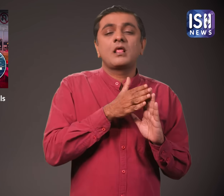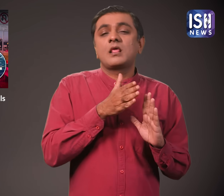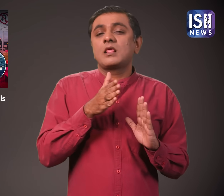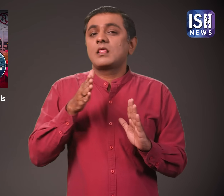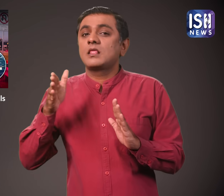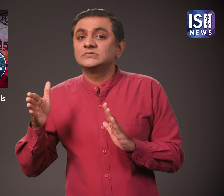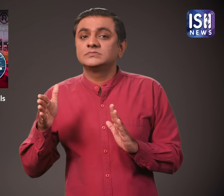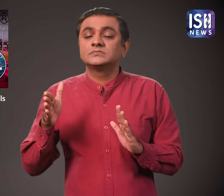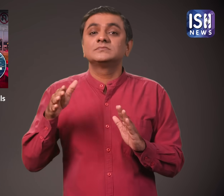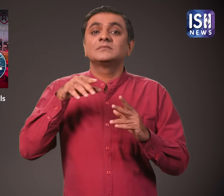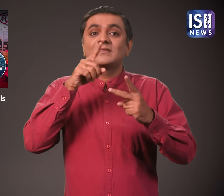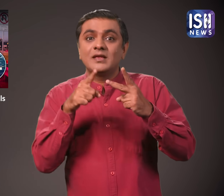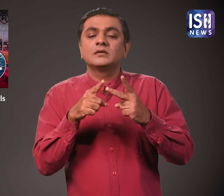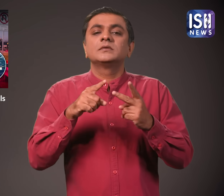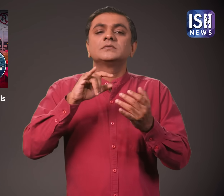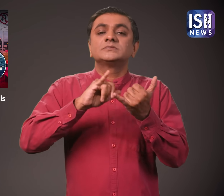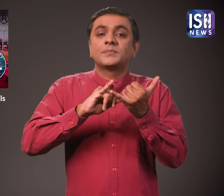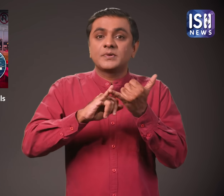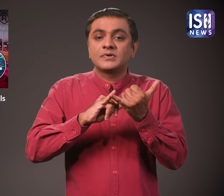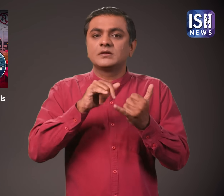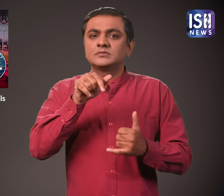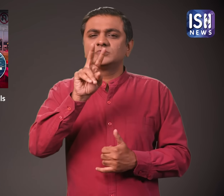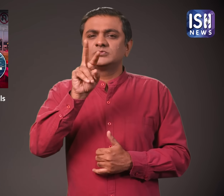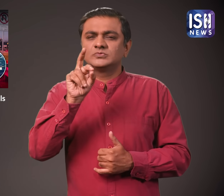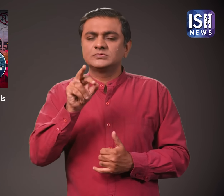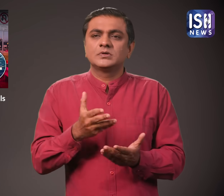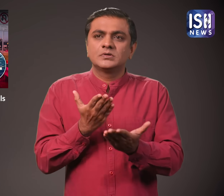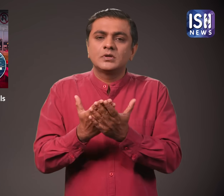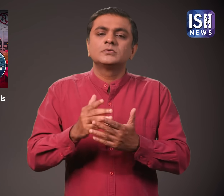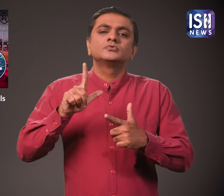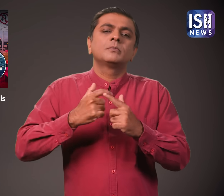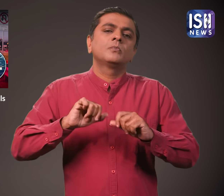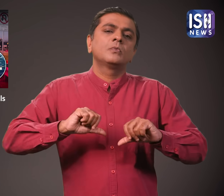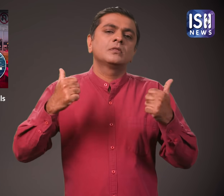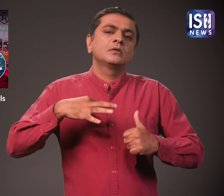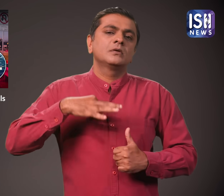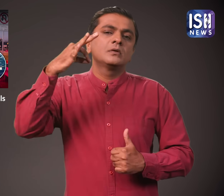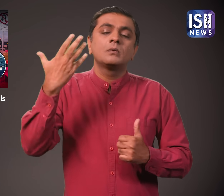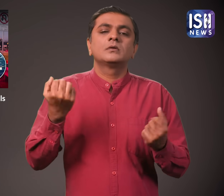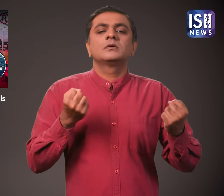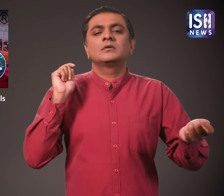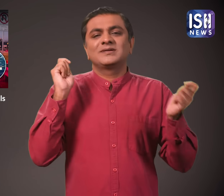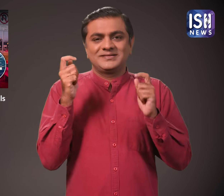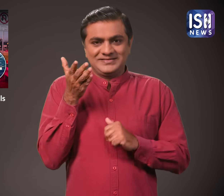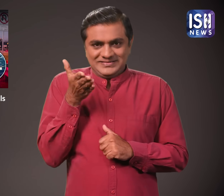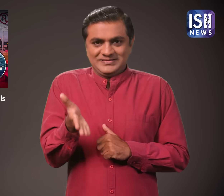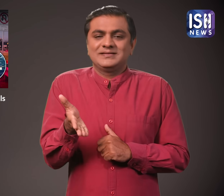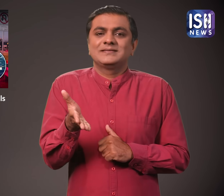Later, in September 2020, he was granted work permit and started working as a truck driver.